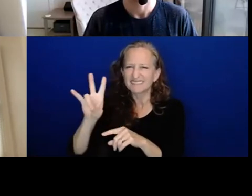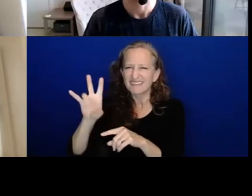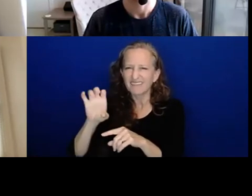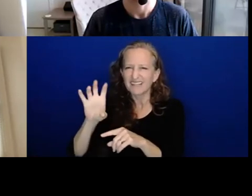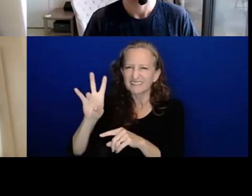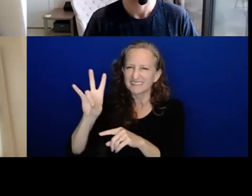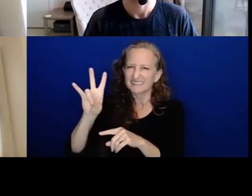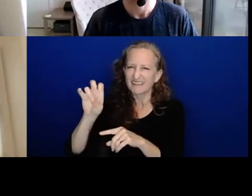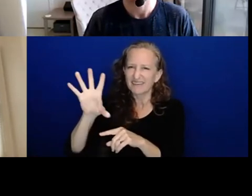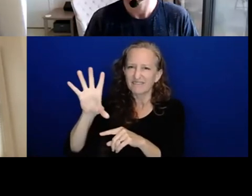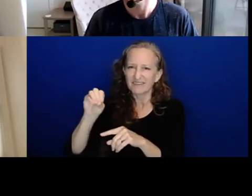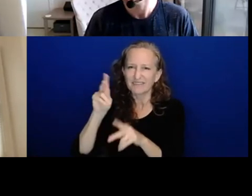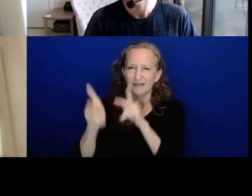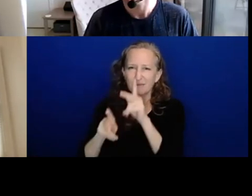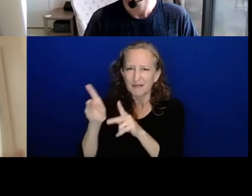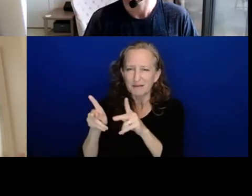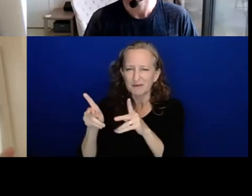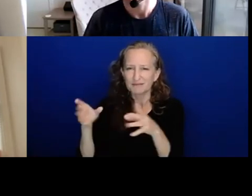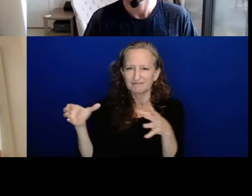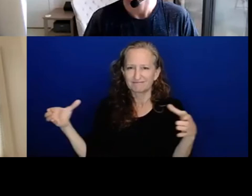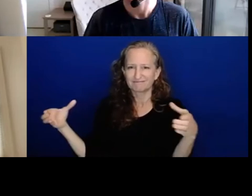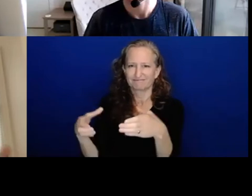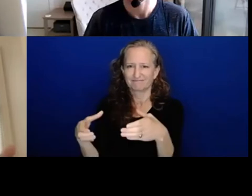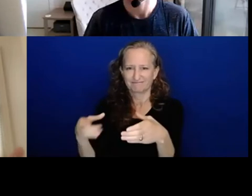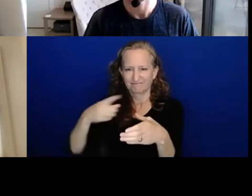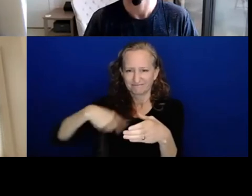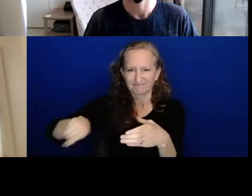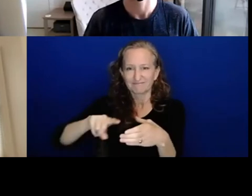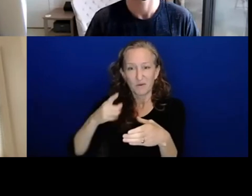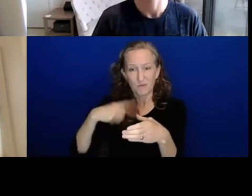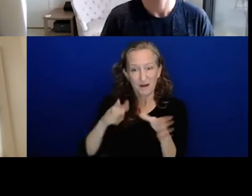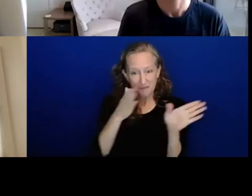location. And we were in the in the throes of actually planning that when all of a sudden,